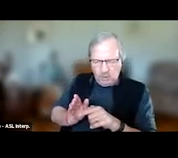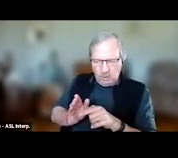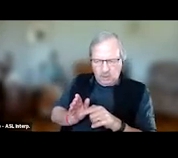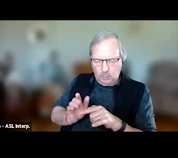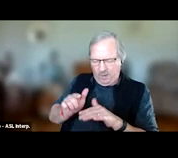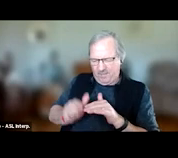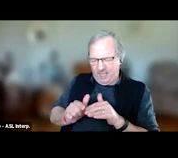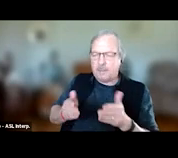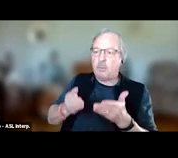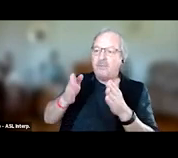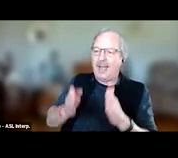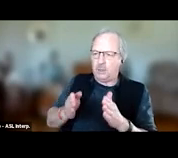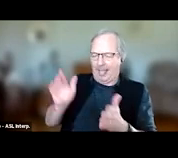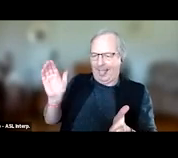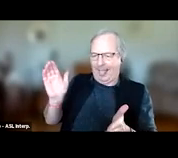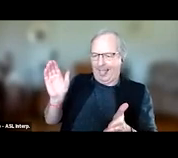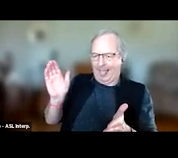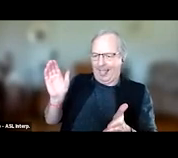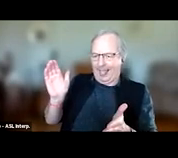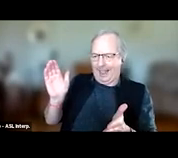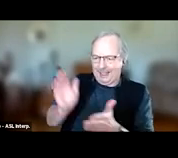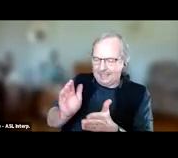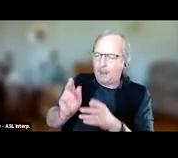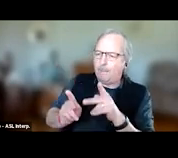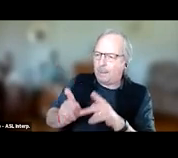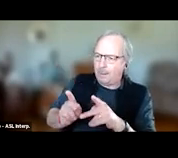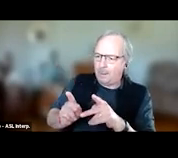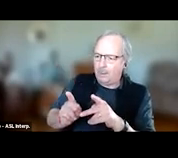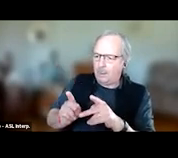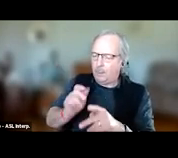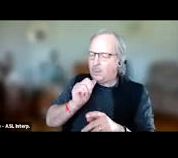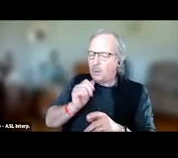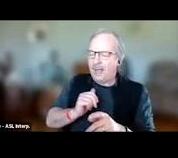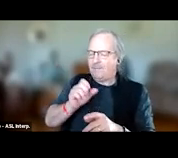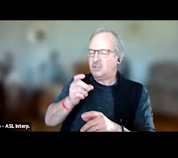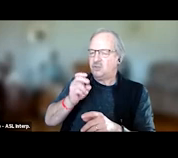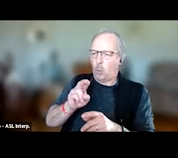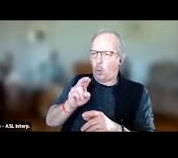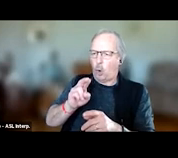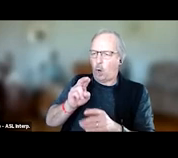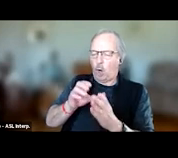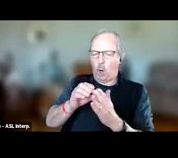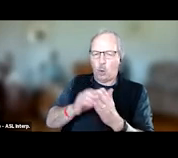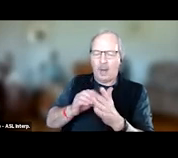and less population, we don't have a SOAR unit at DDS, but you'll hear from Ms. Forde,